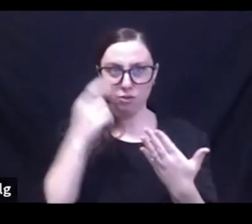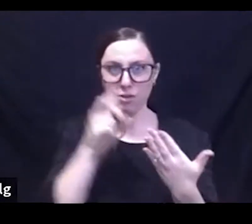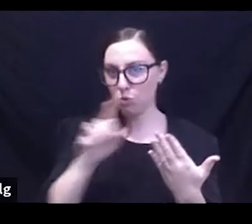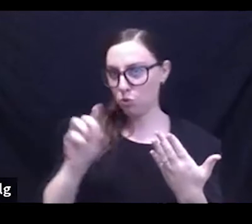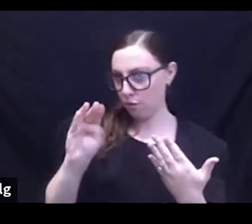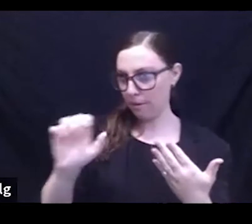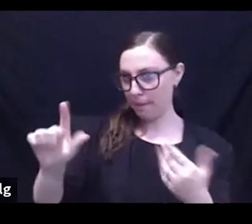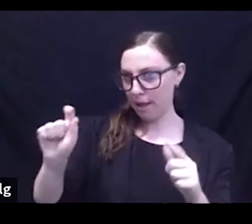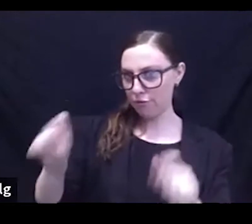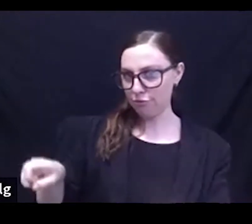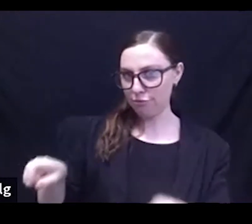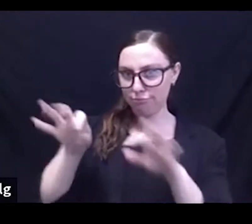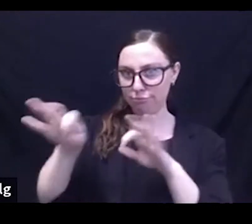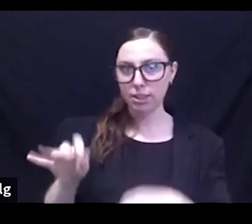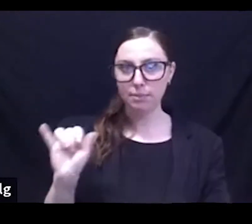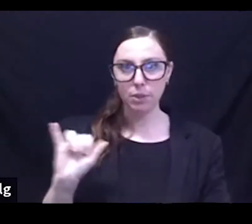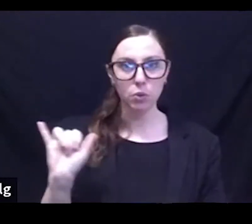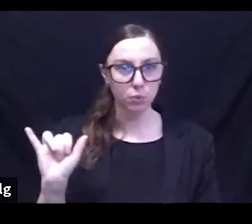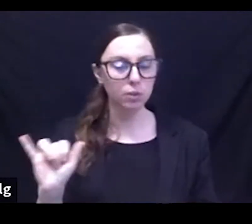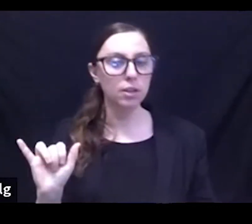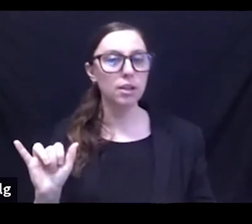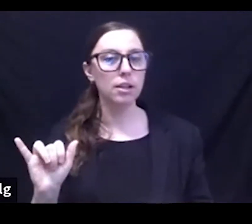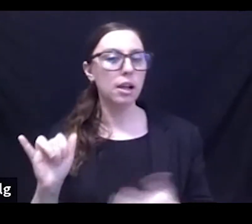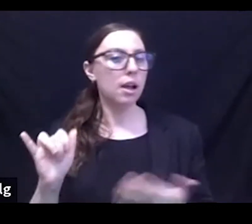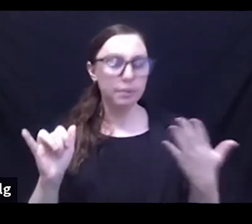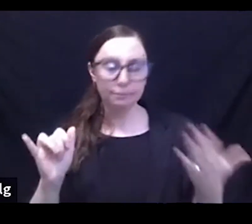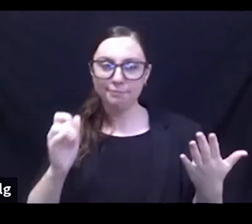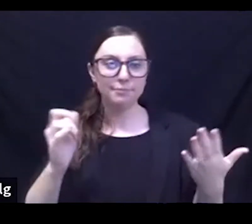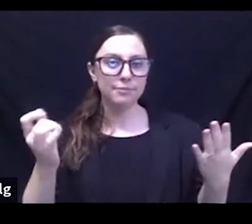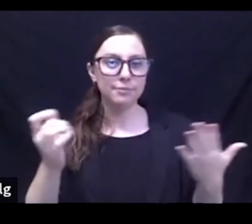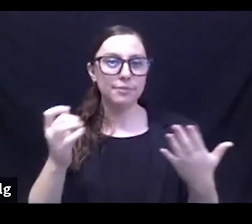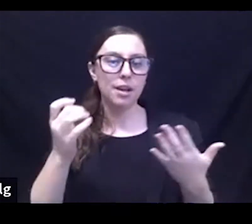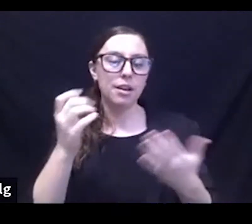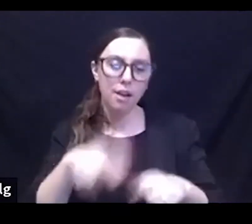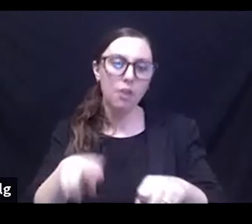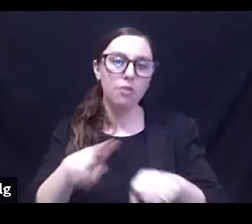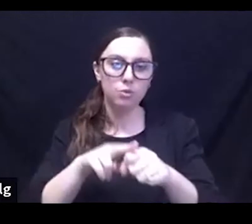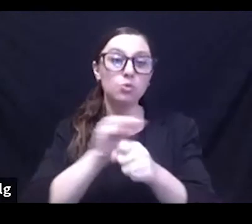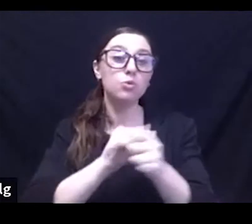Michael can speak to that also. Understandably, as a result of COVID precautions, there